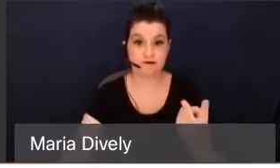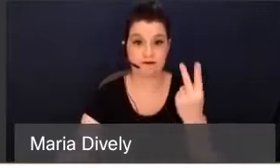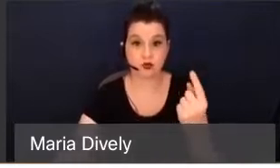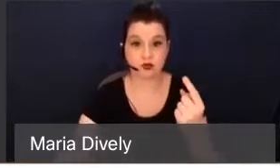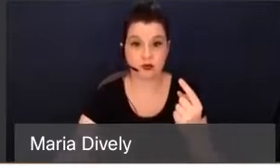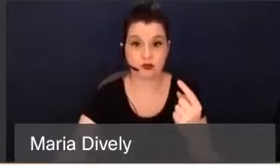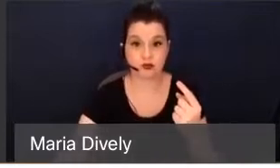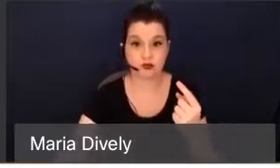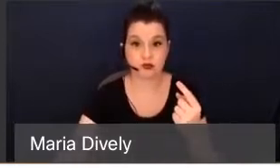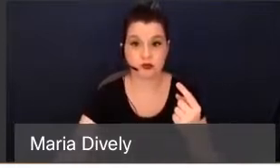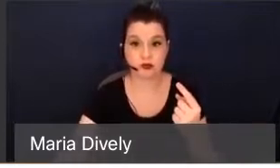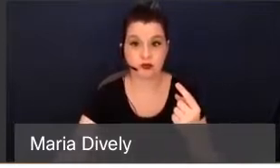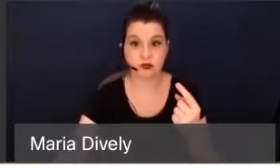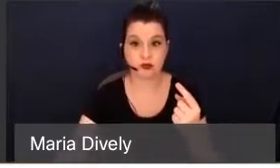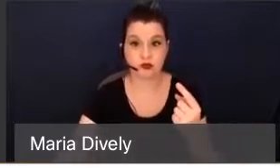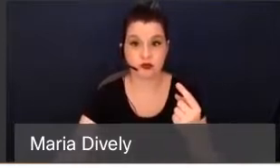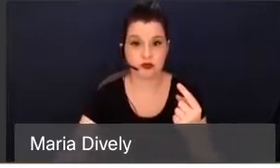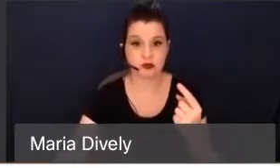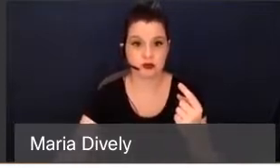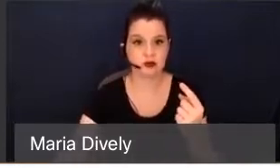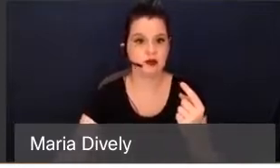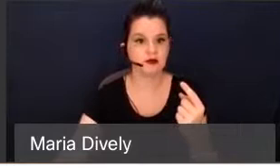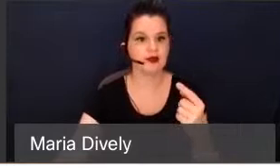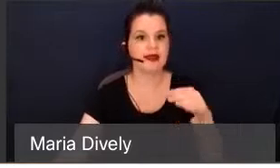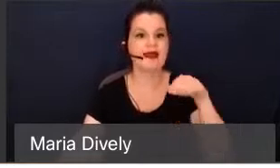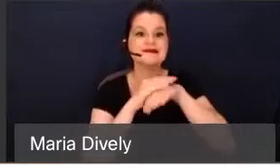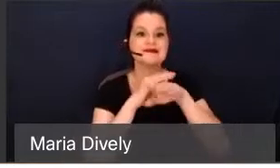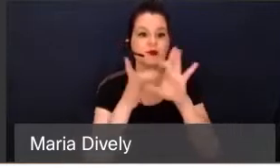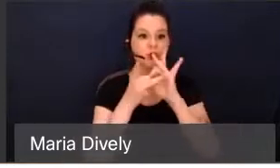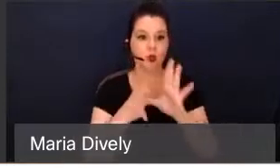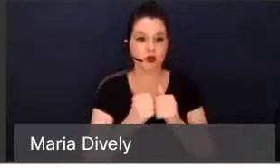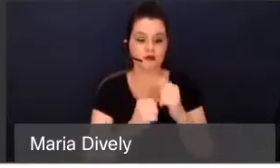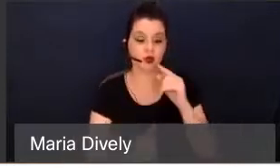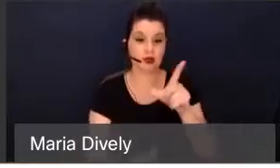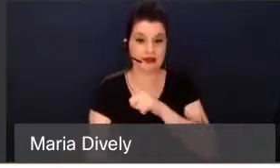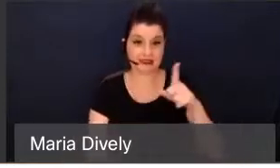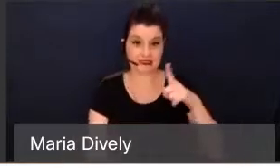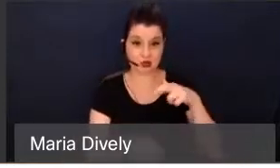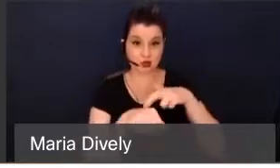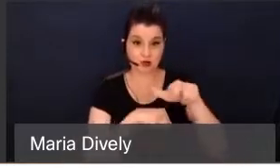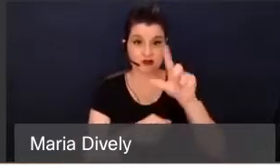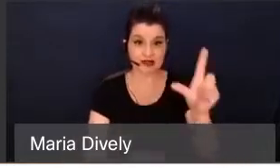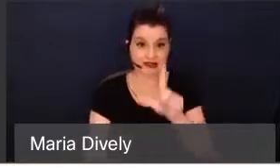Elaine Settergren with the- she's the accessibility coordinator for the Legislative Reference Library.